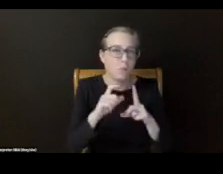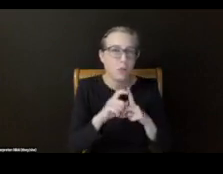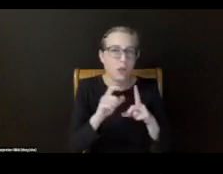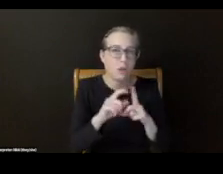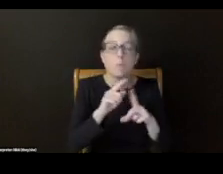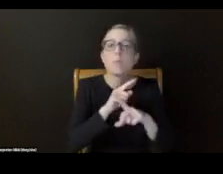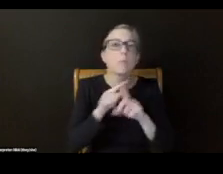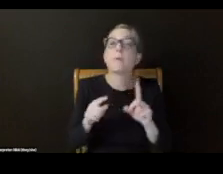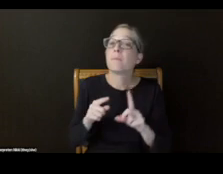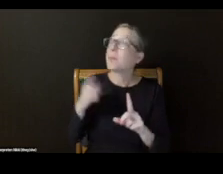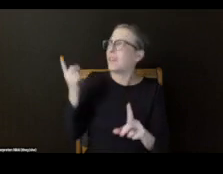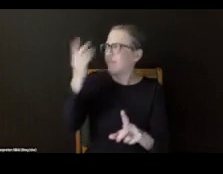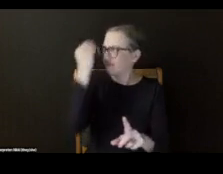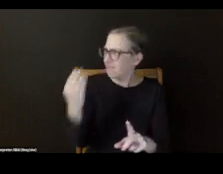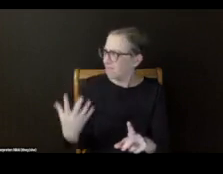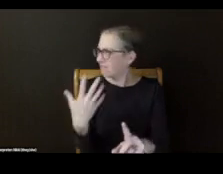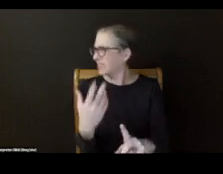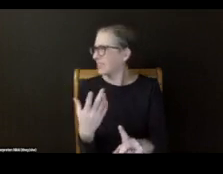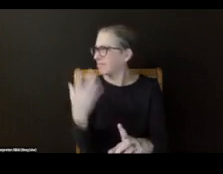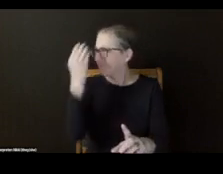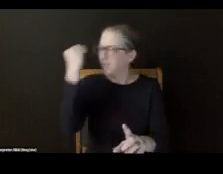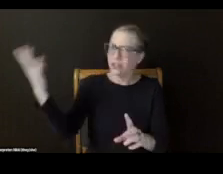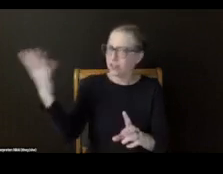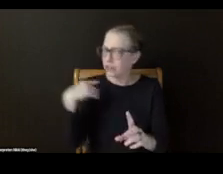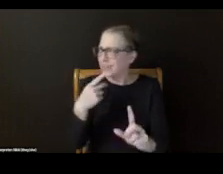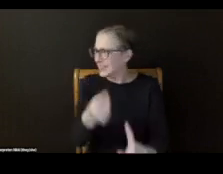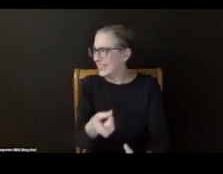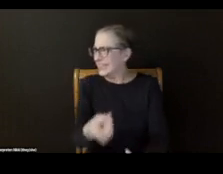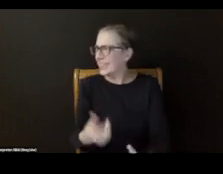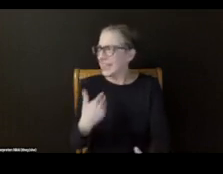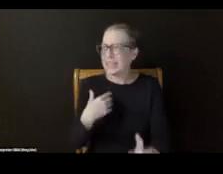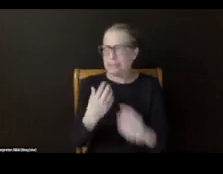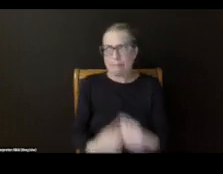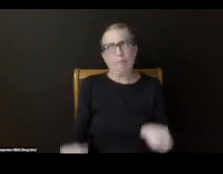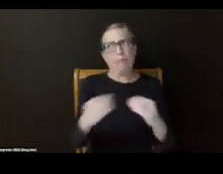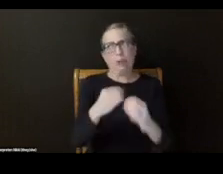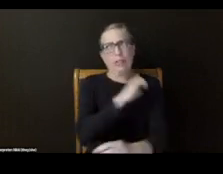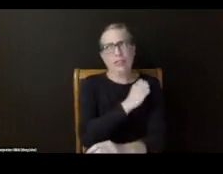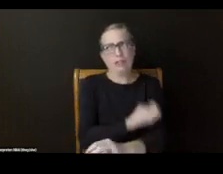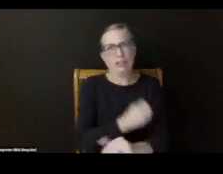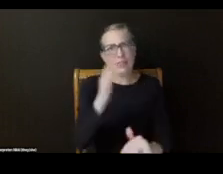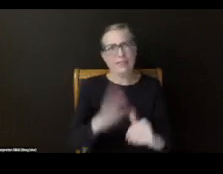than what the average kid would. He's bouncing off the walls.